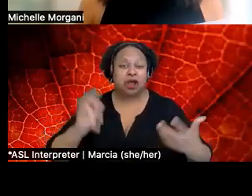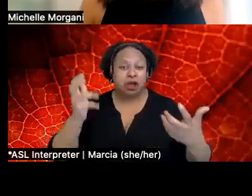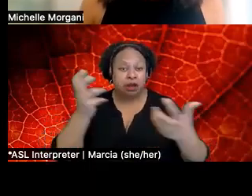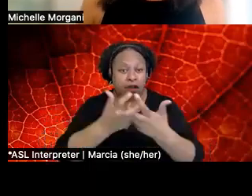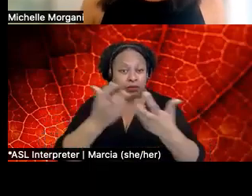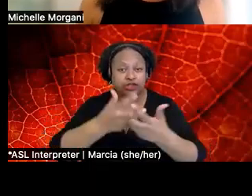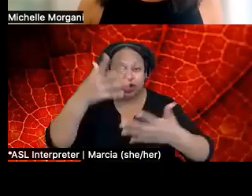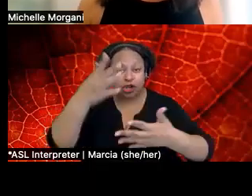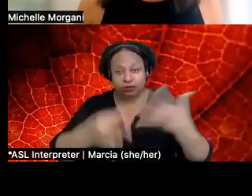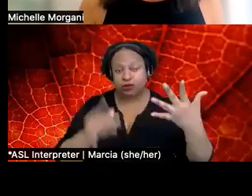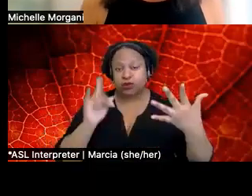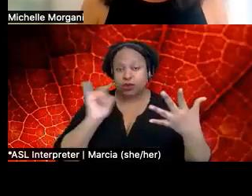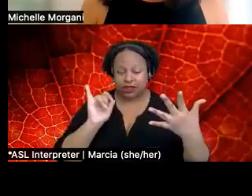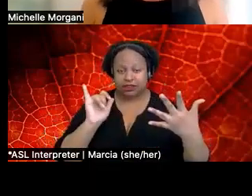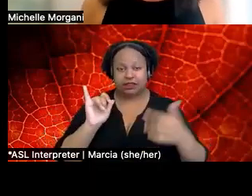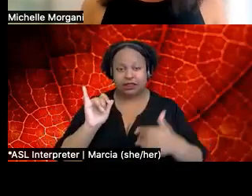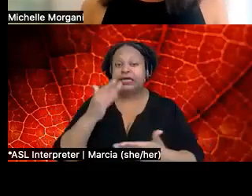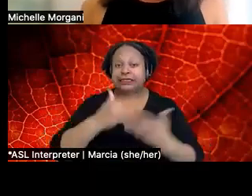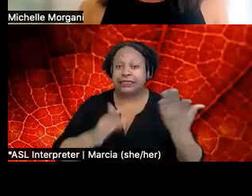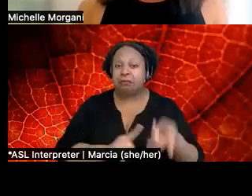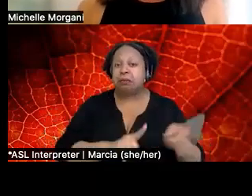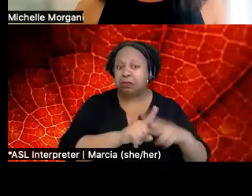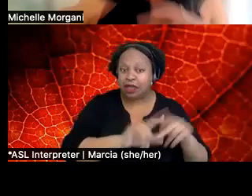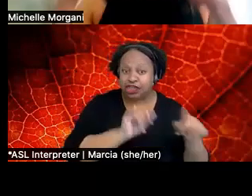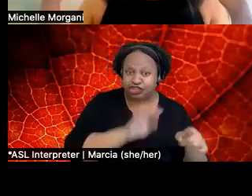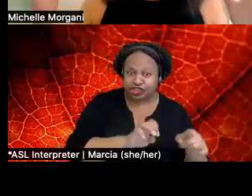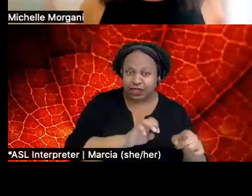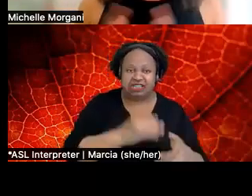So, we'll relate some of them to Jane and then we'll just relate some of them as sort of general